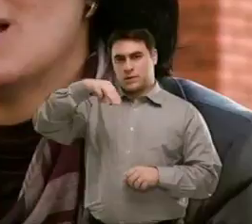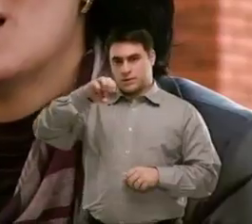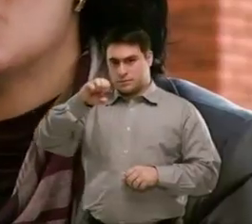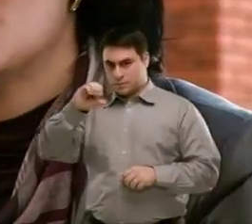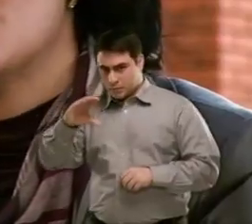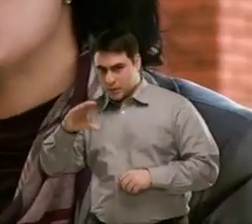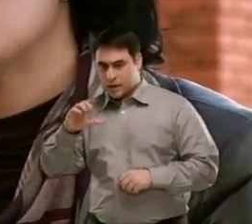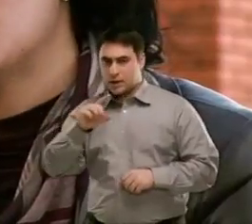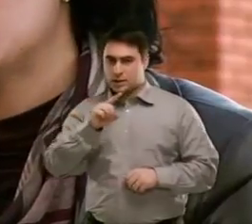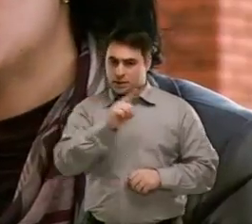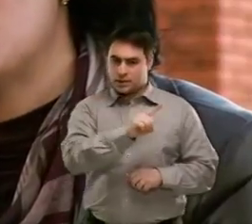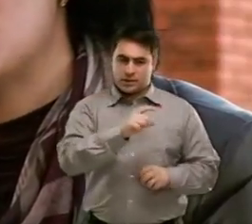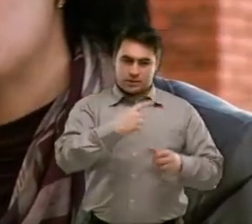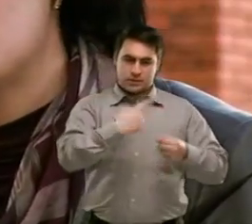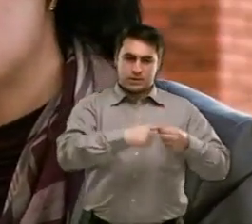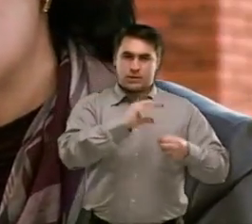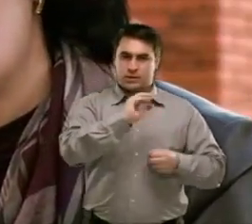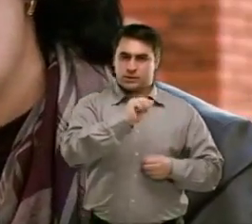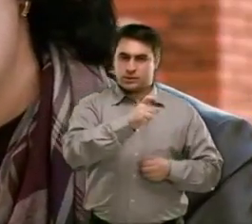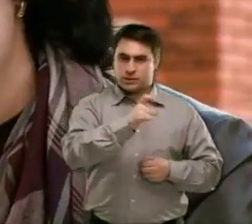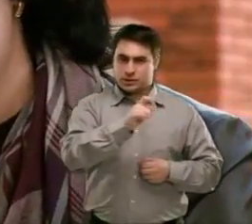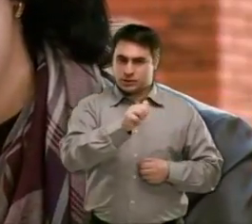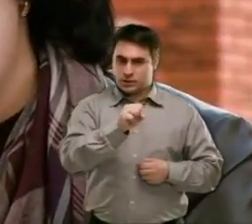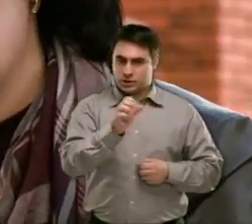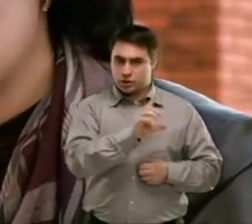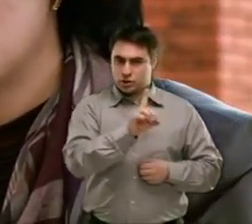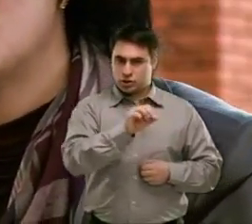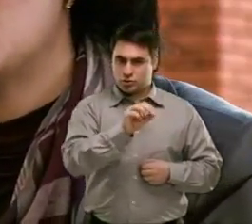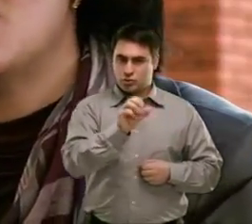through a course offered by the Ministry of Education in Caxias do Sul. He brought us the Individualized Educational Plan model for us.